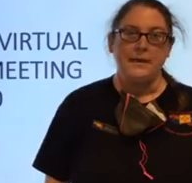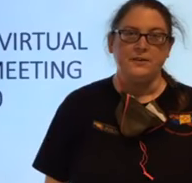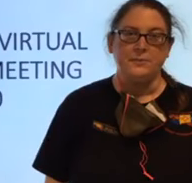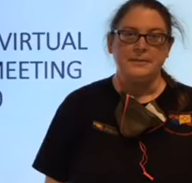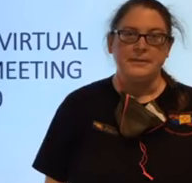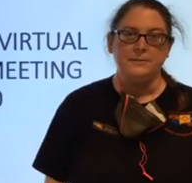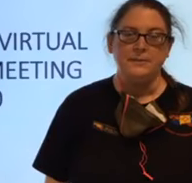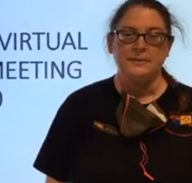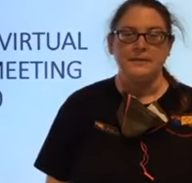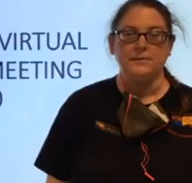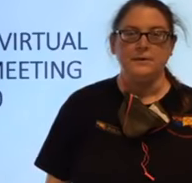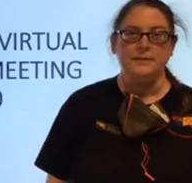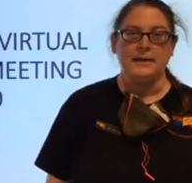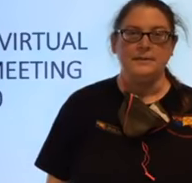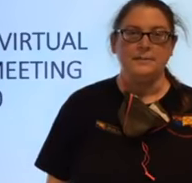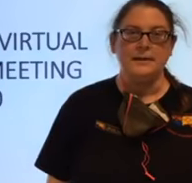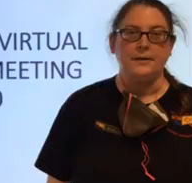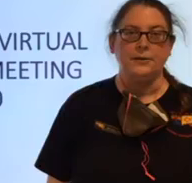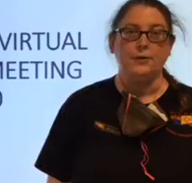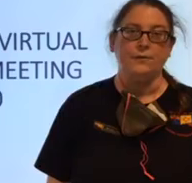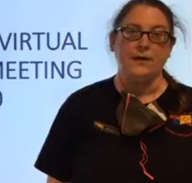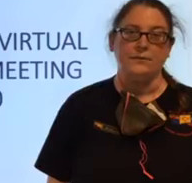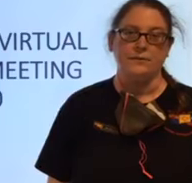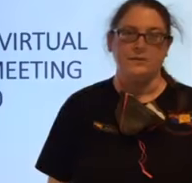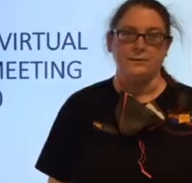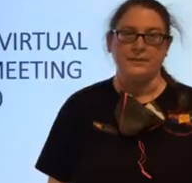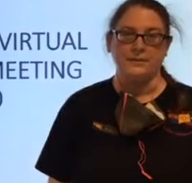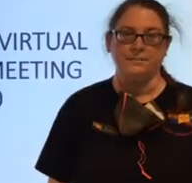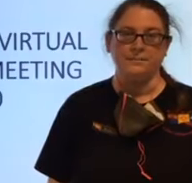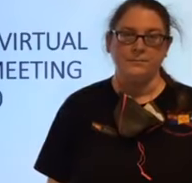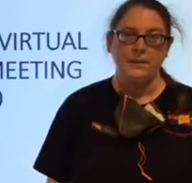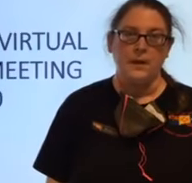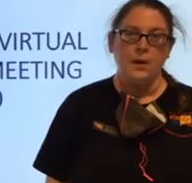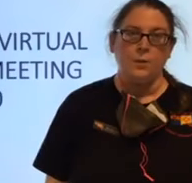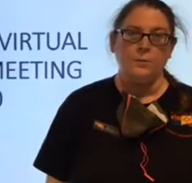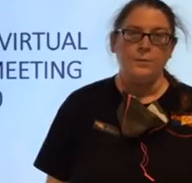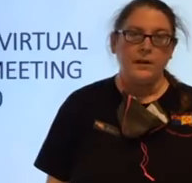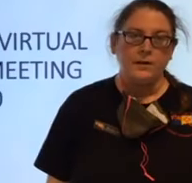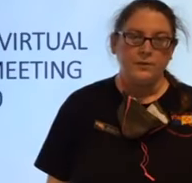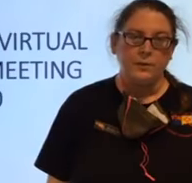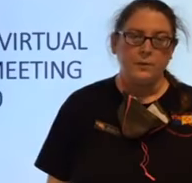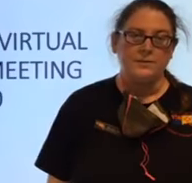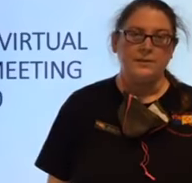management team to give you a status update on the current fire situation we'll be monitoring your questions